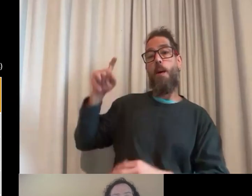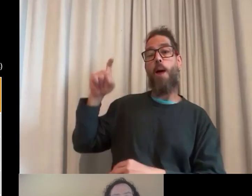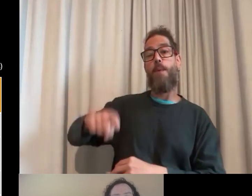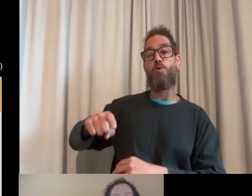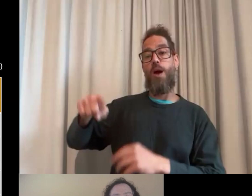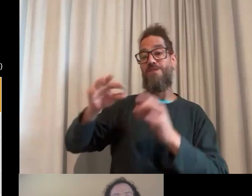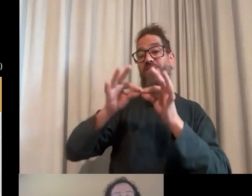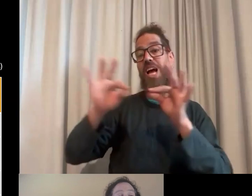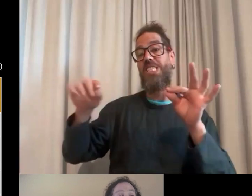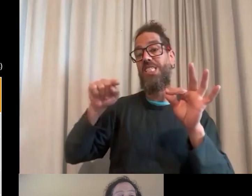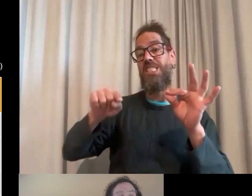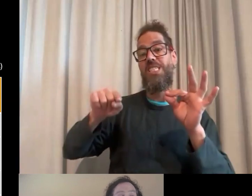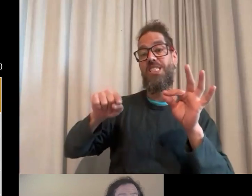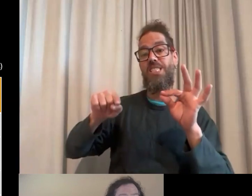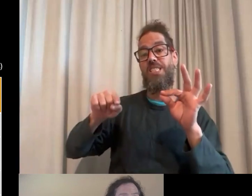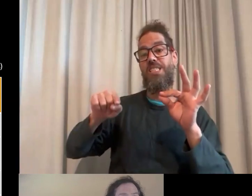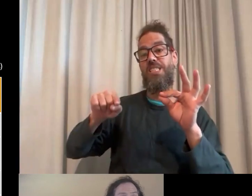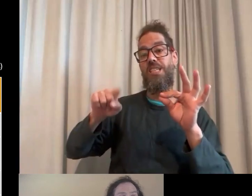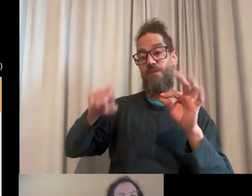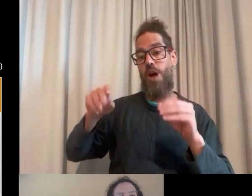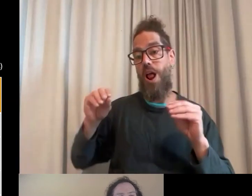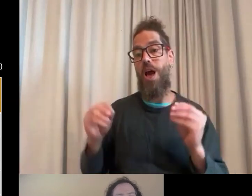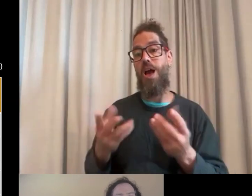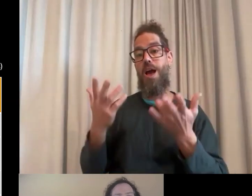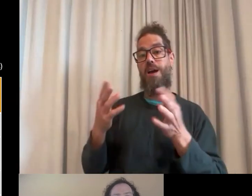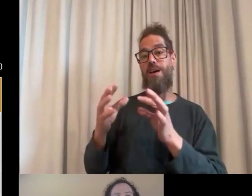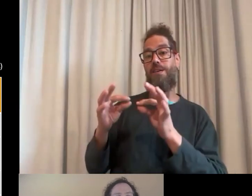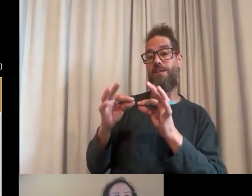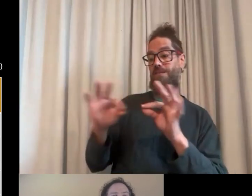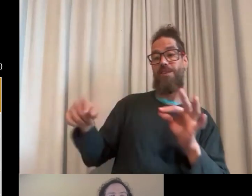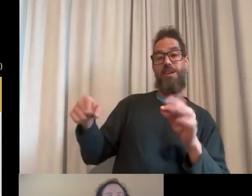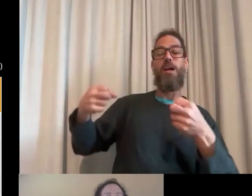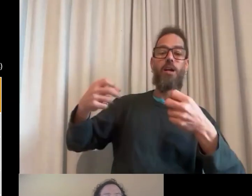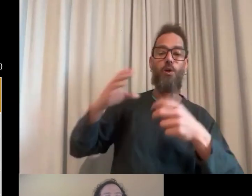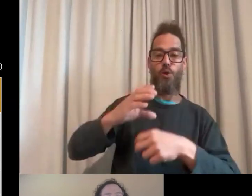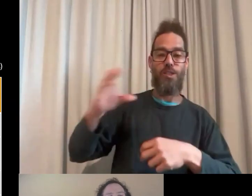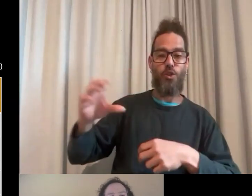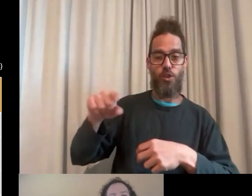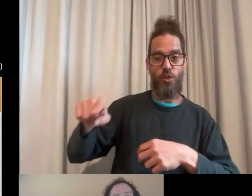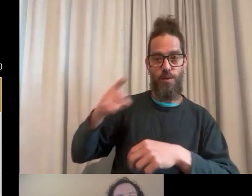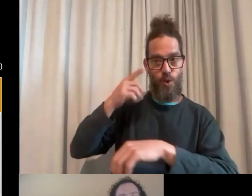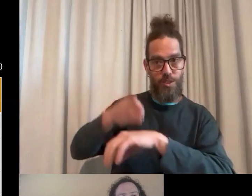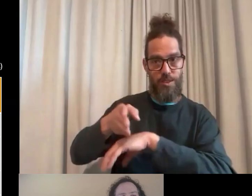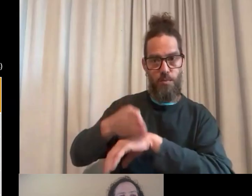that the Phase 1 regs call for, the regulation is very specific about what components